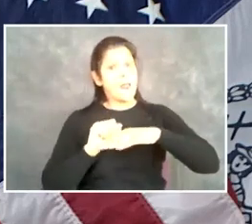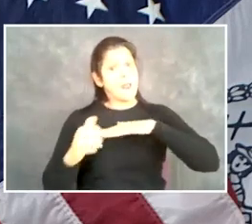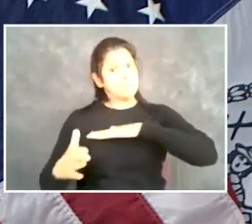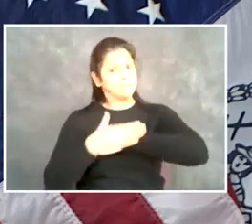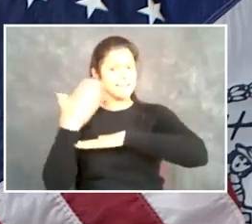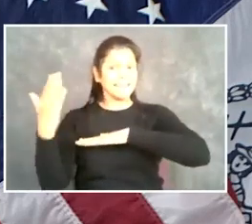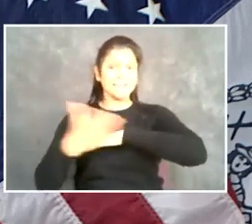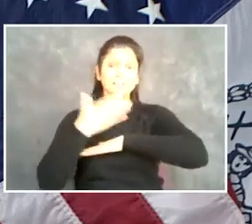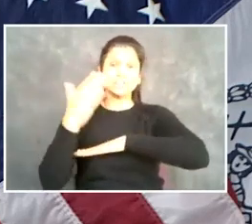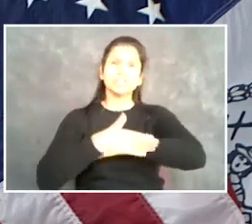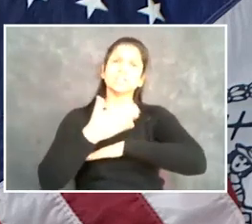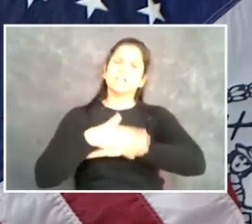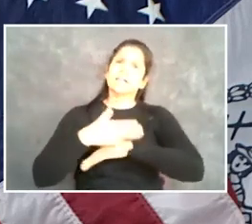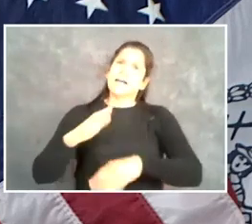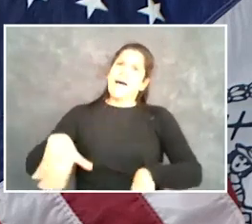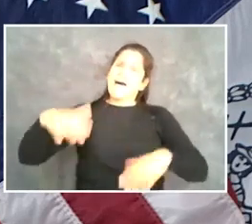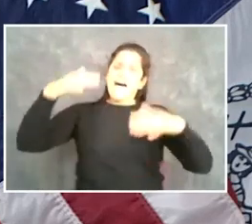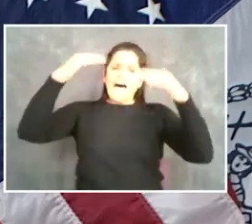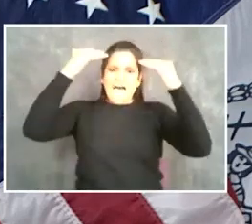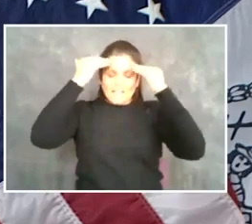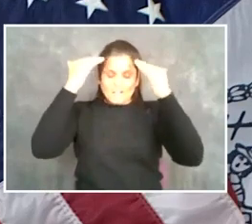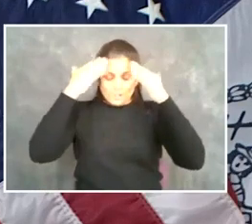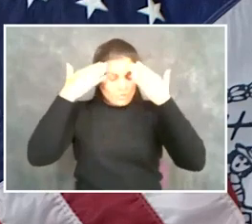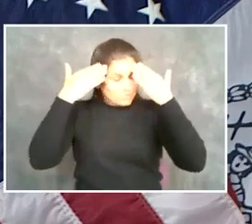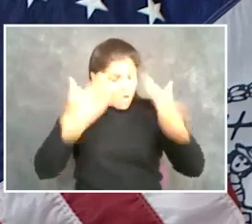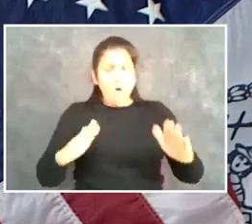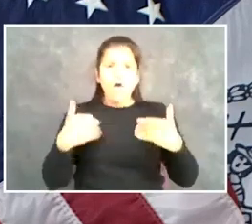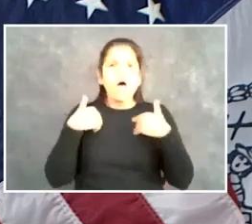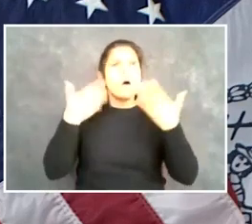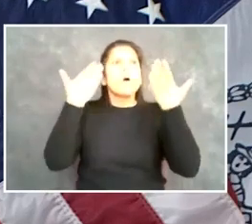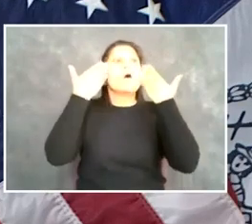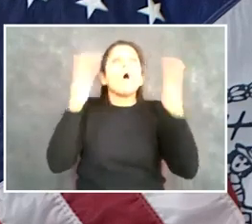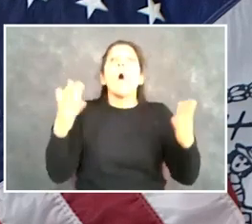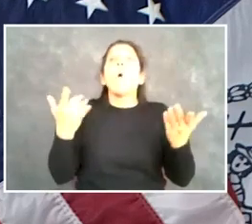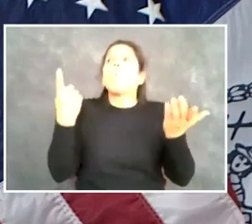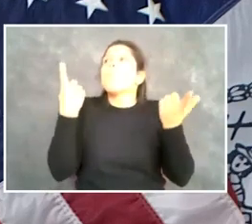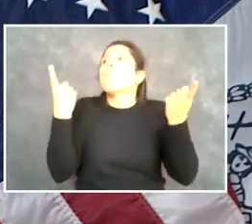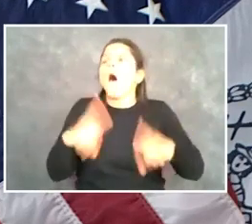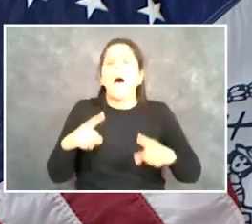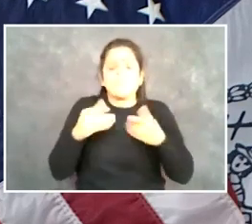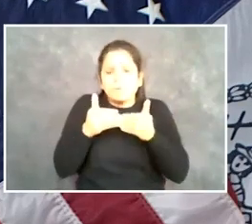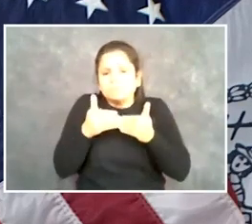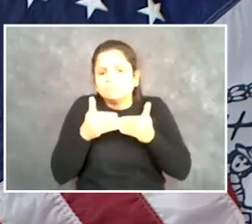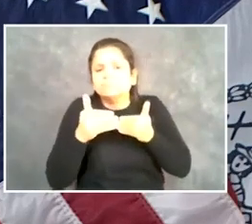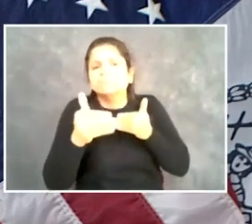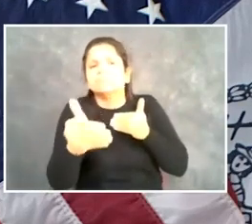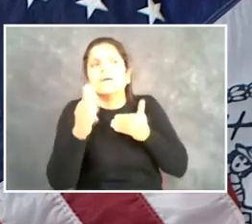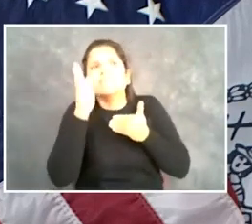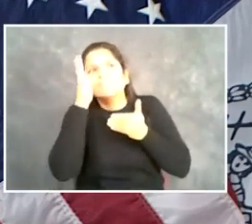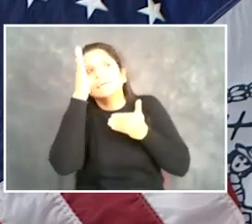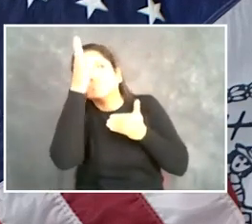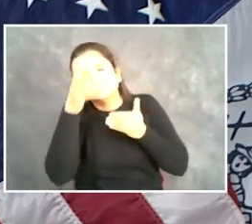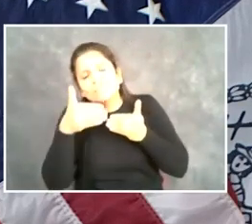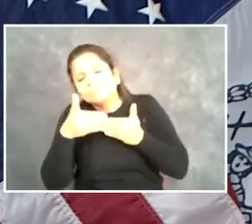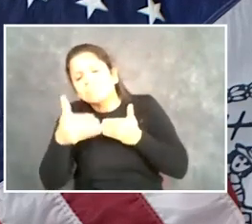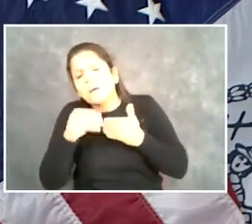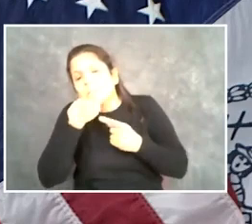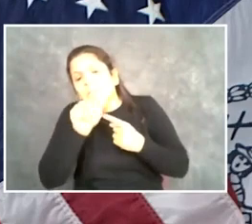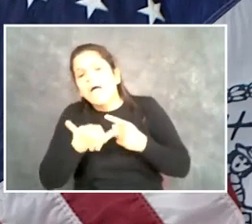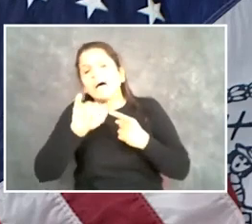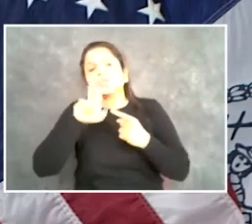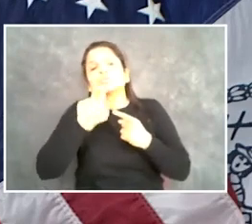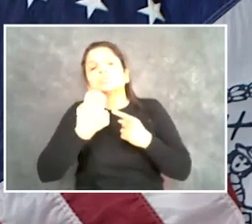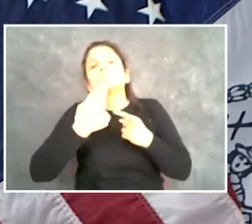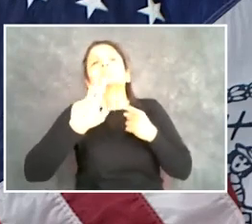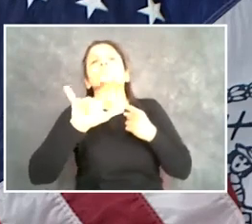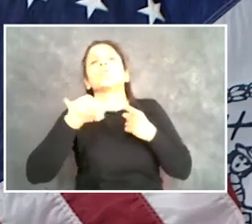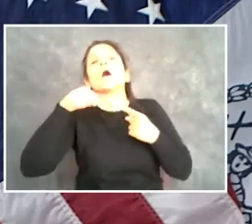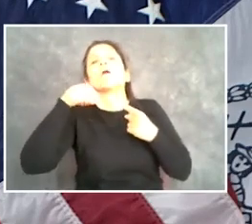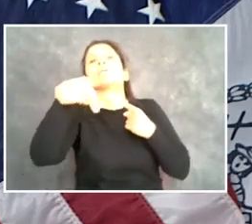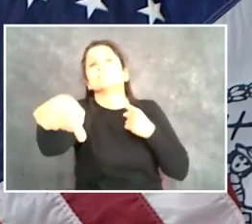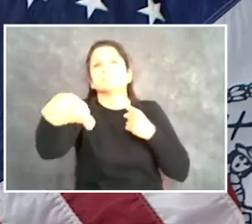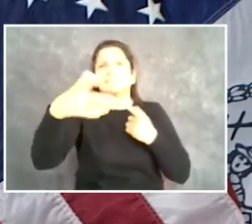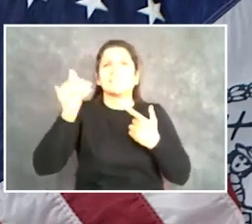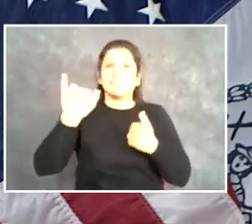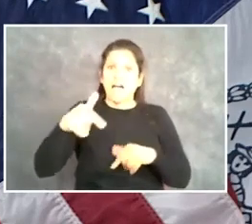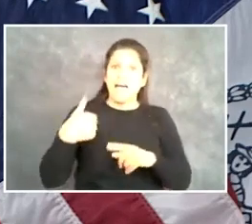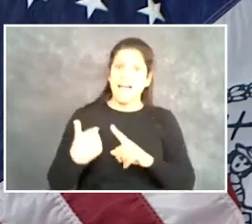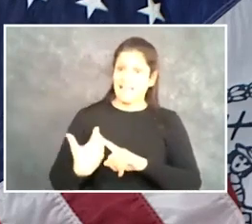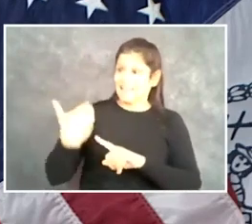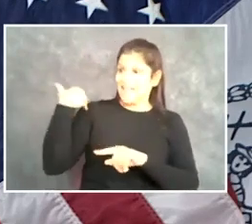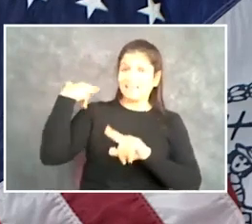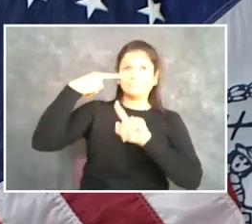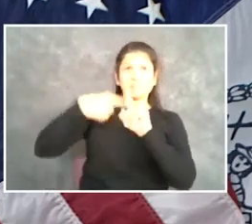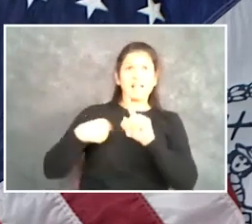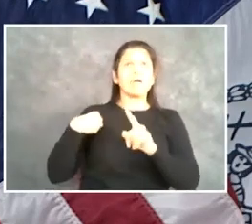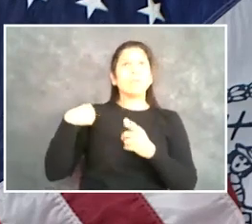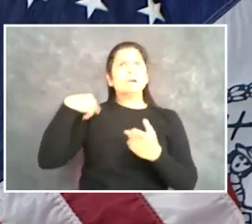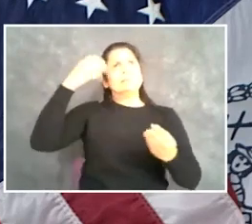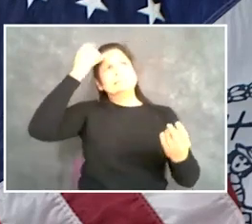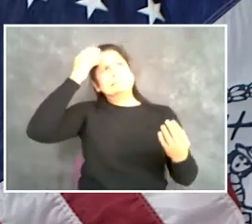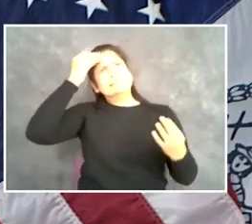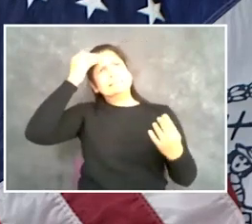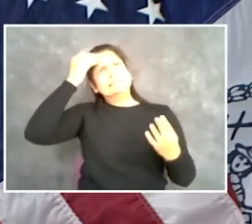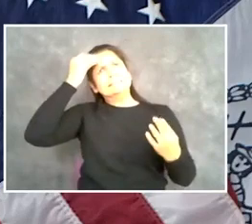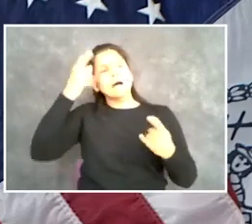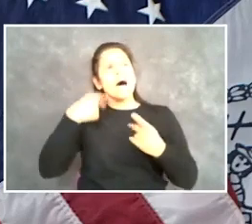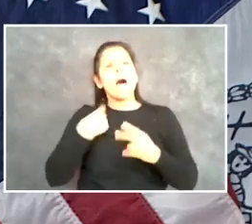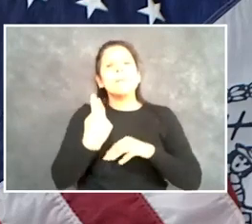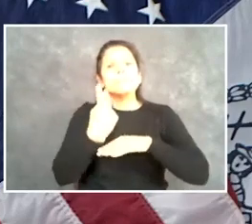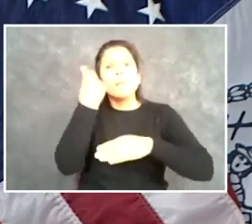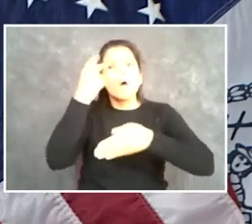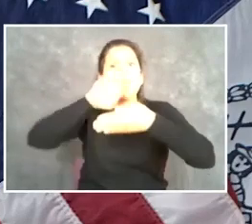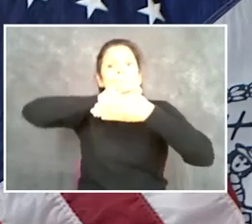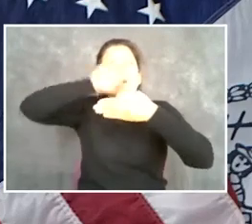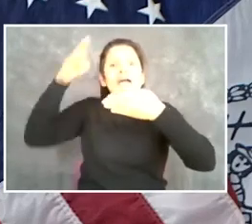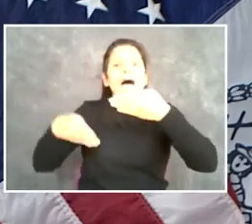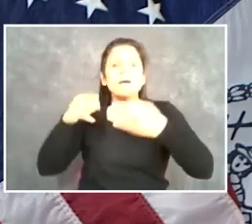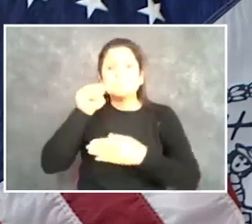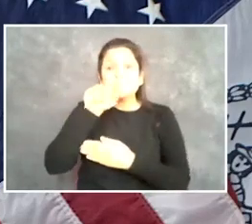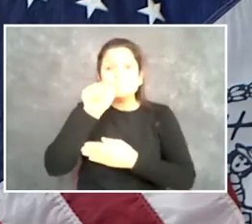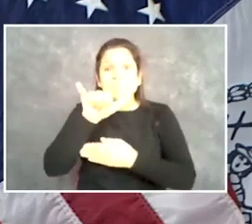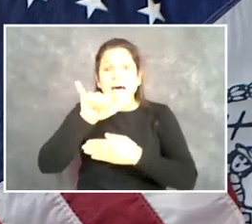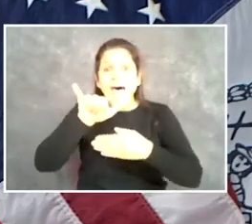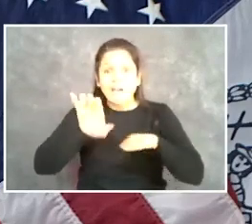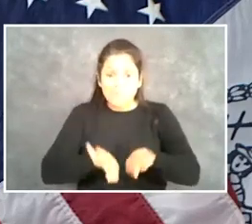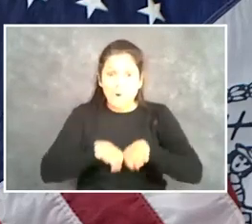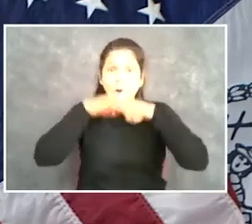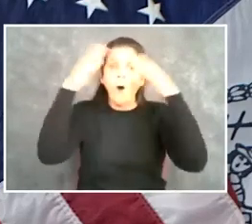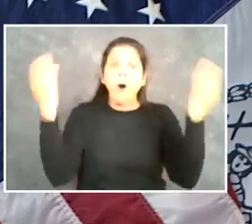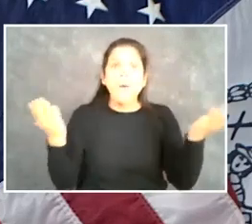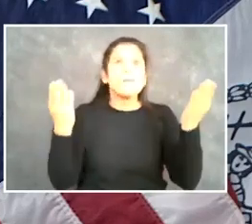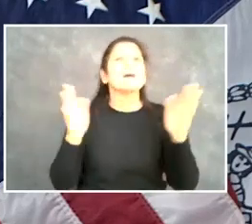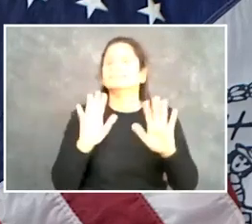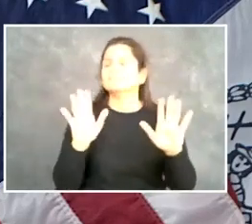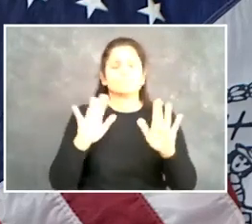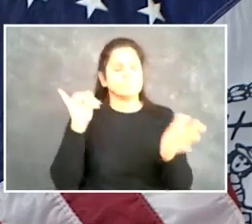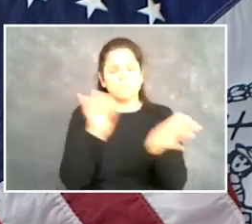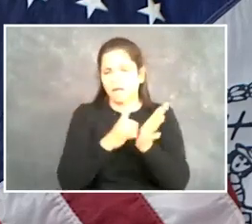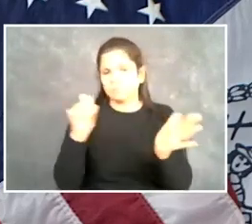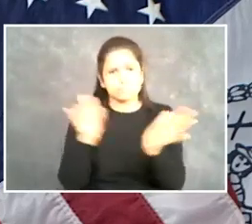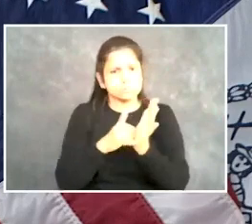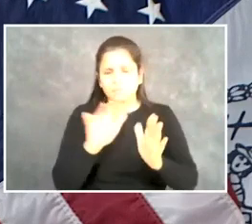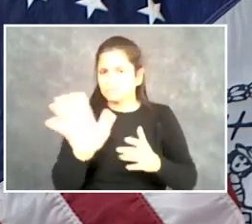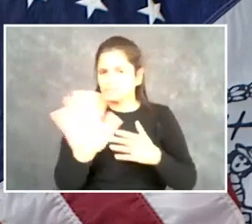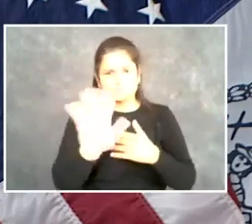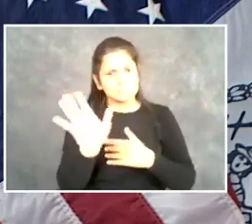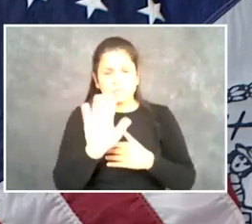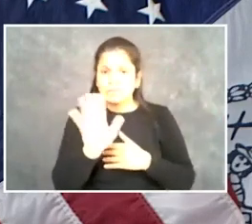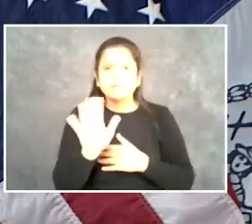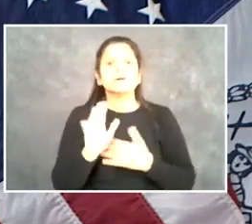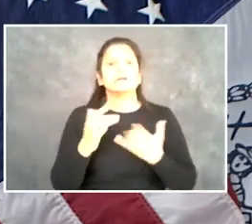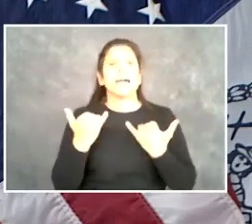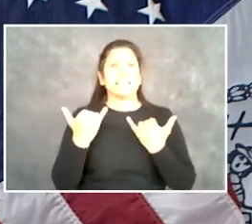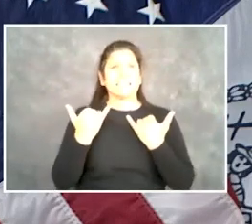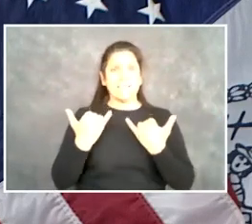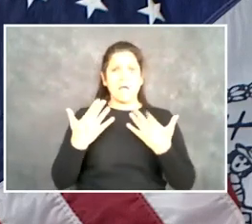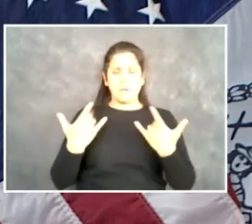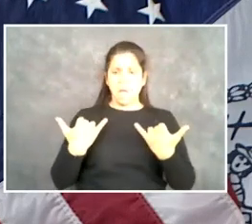THE NORMAL TIME WE WOULD OPEN